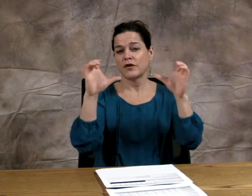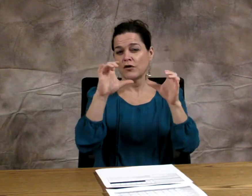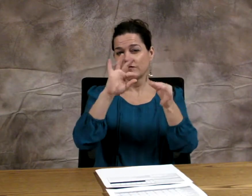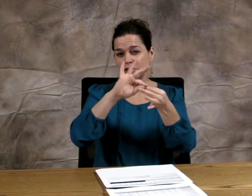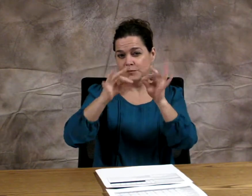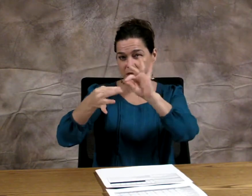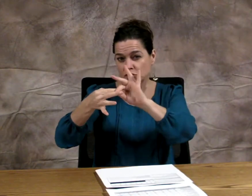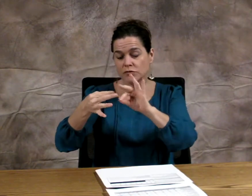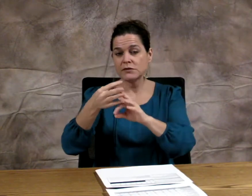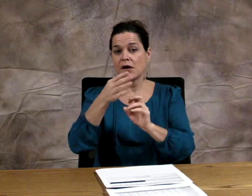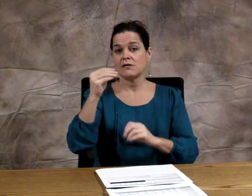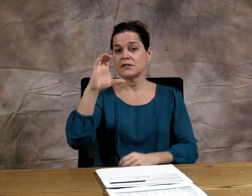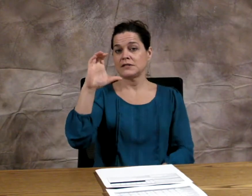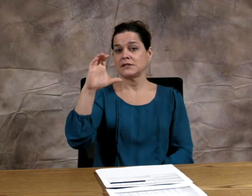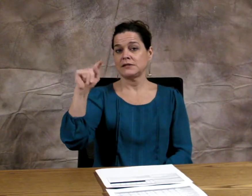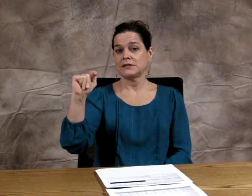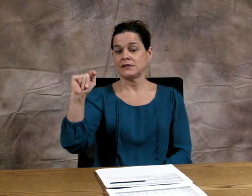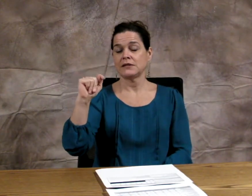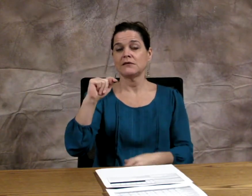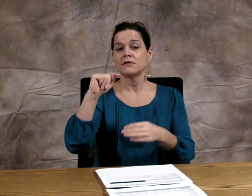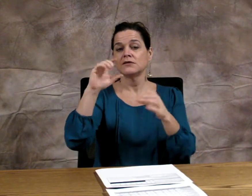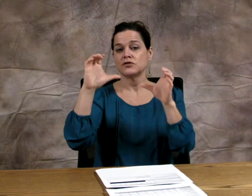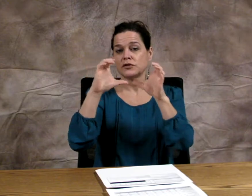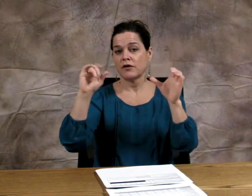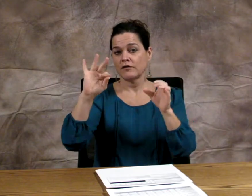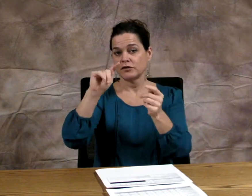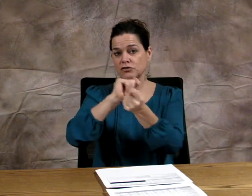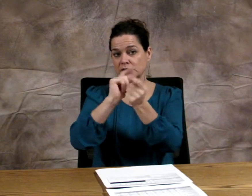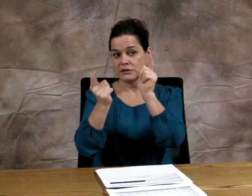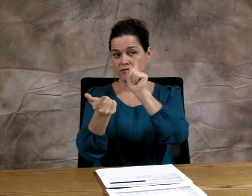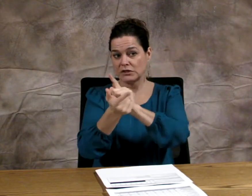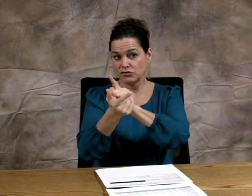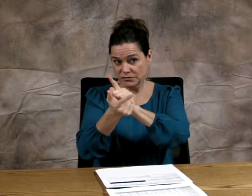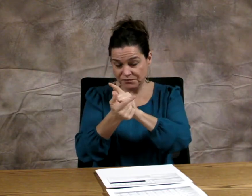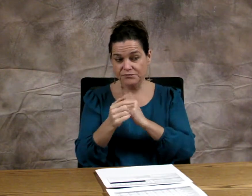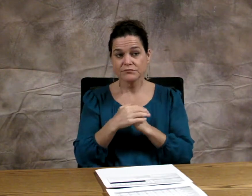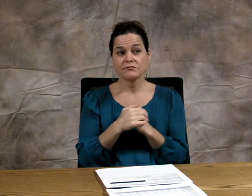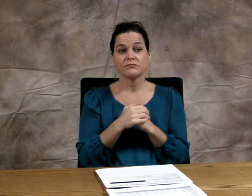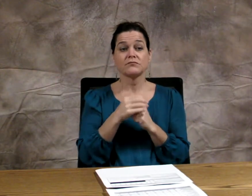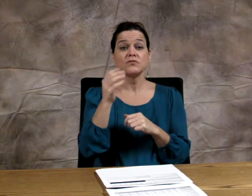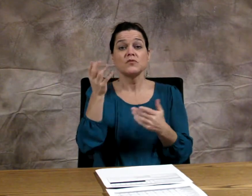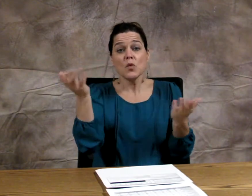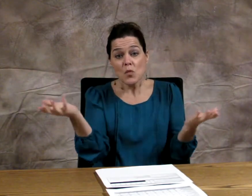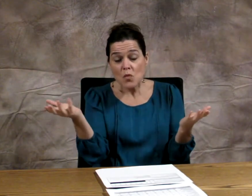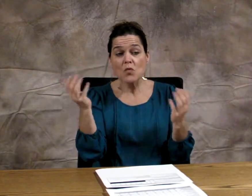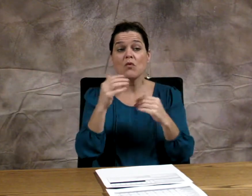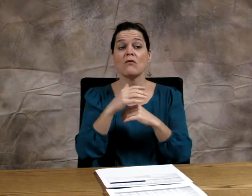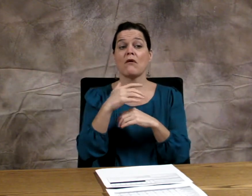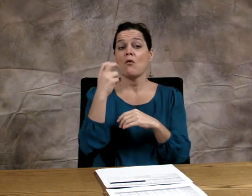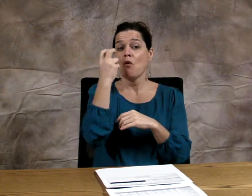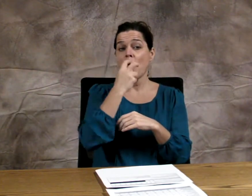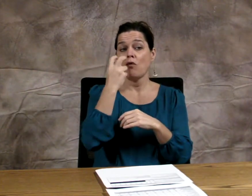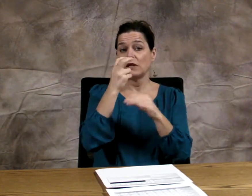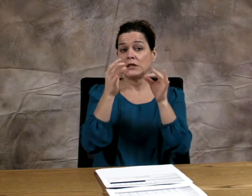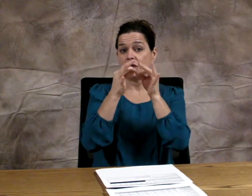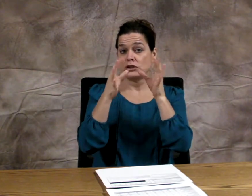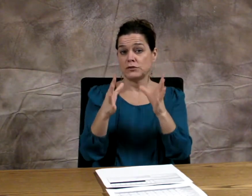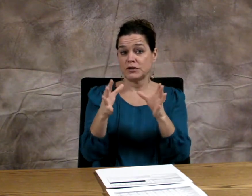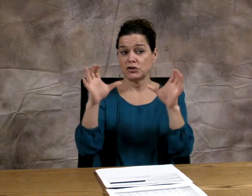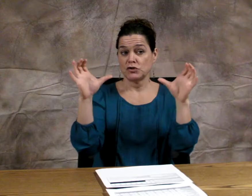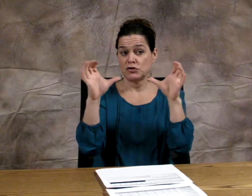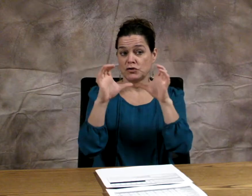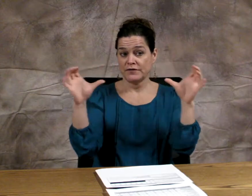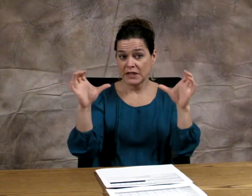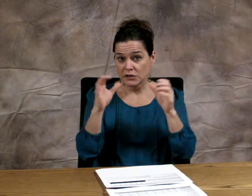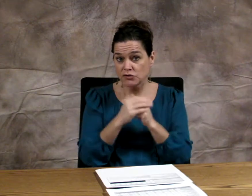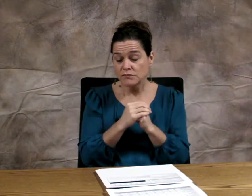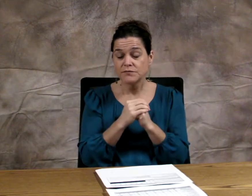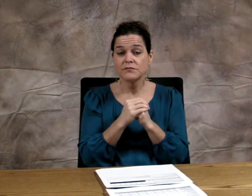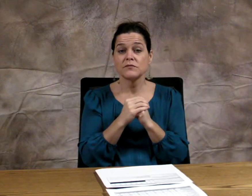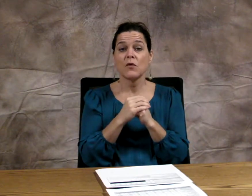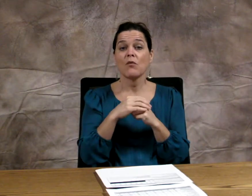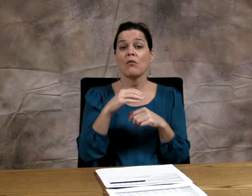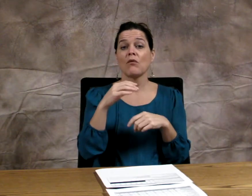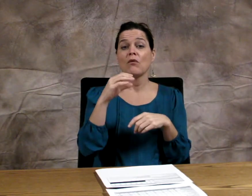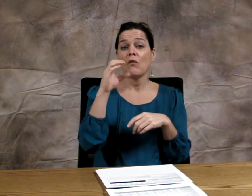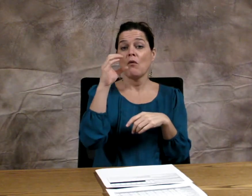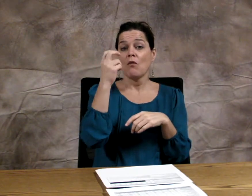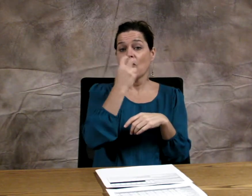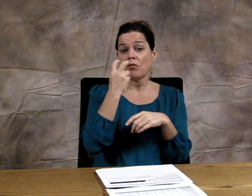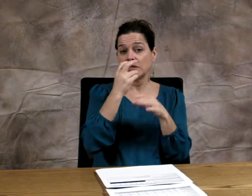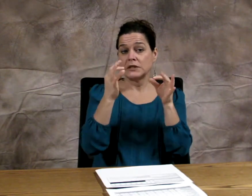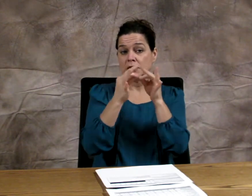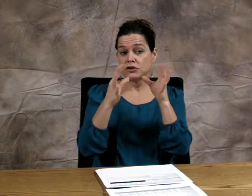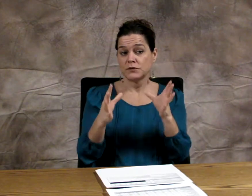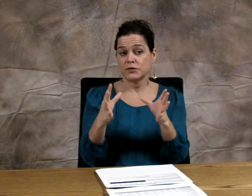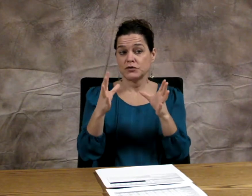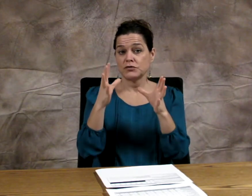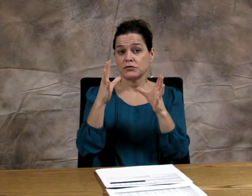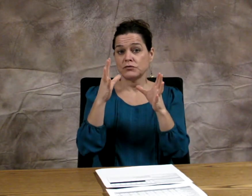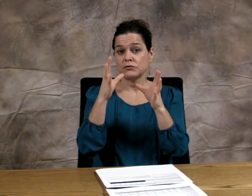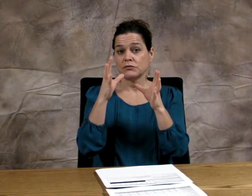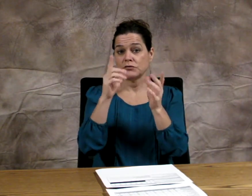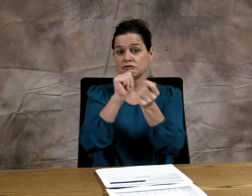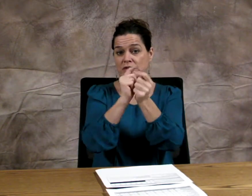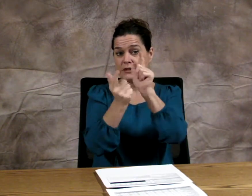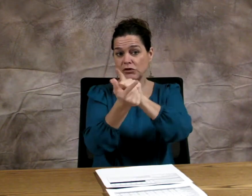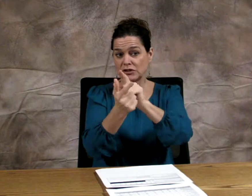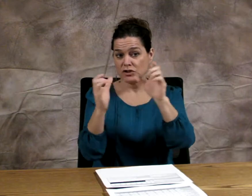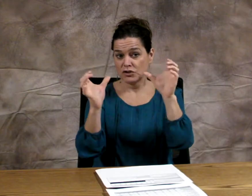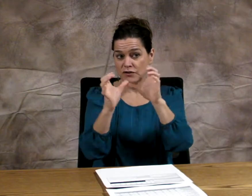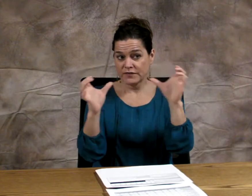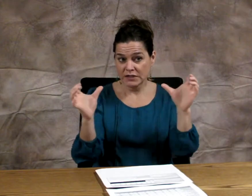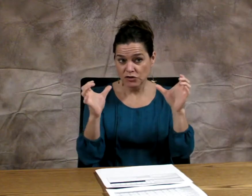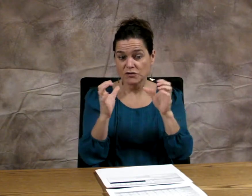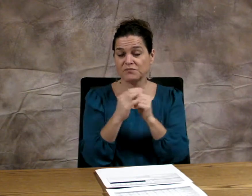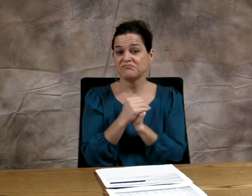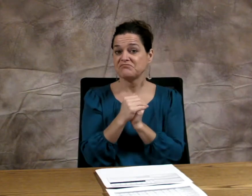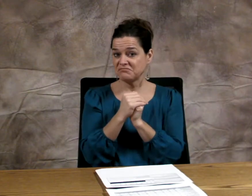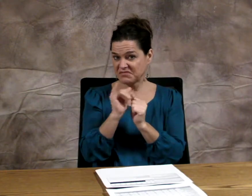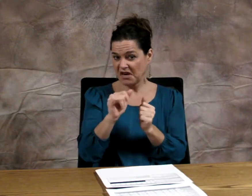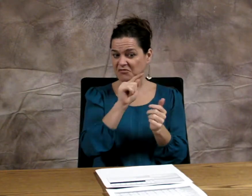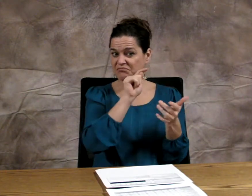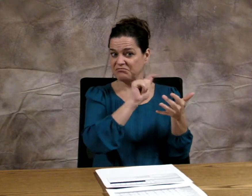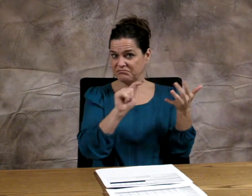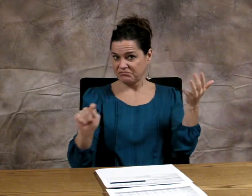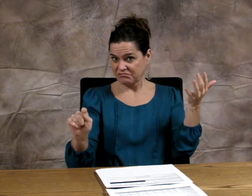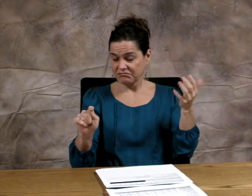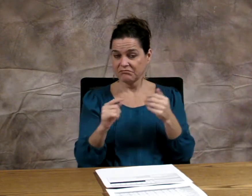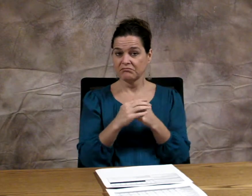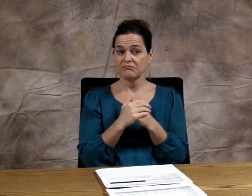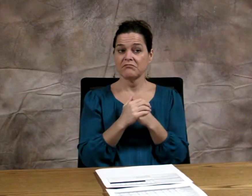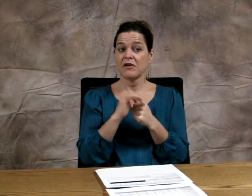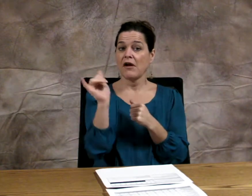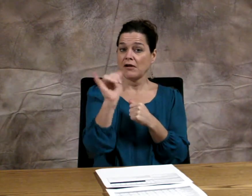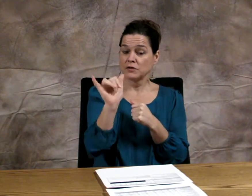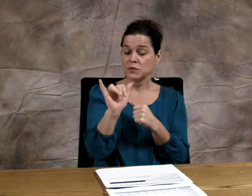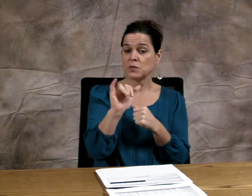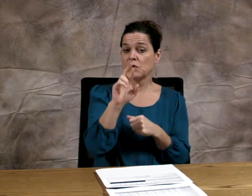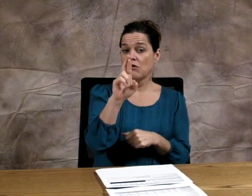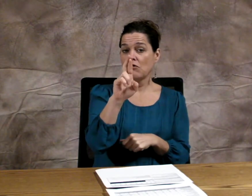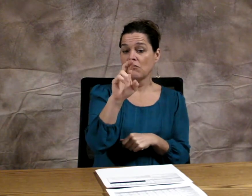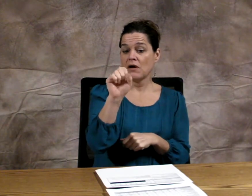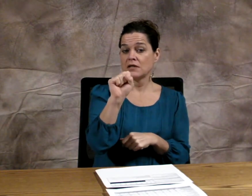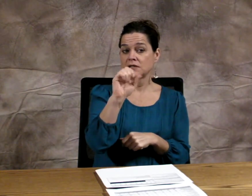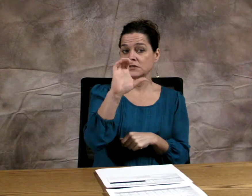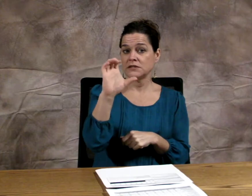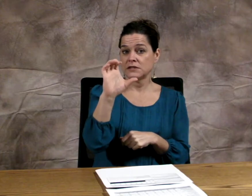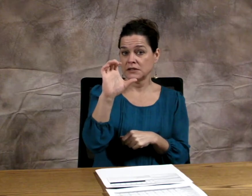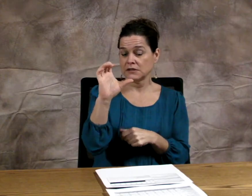certification of CI and CT or Oral Interpreter Certification or Oral Transliteration Certification.